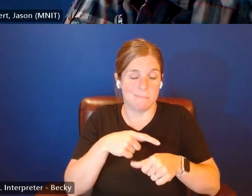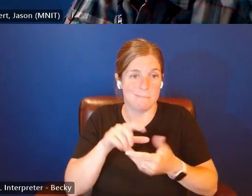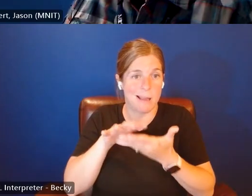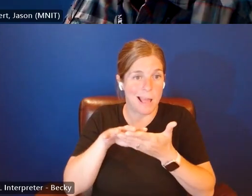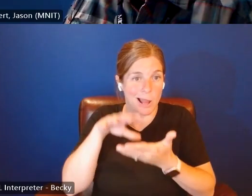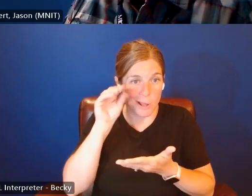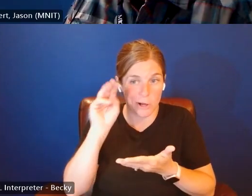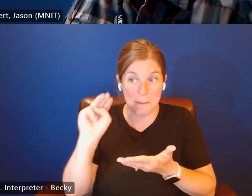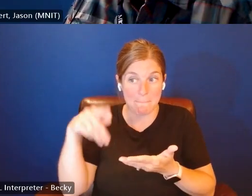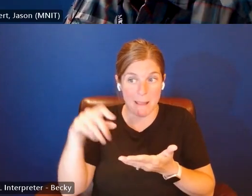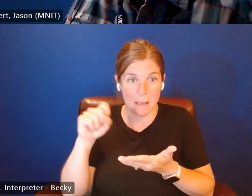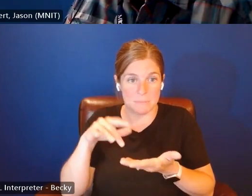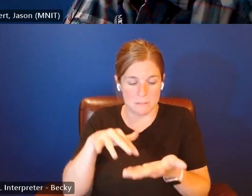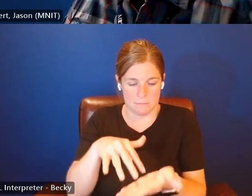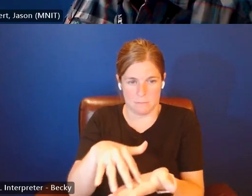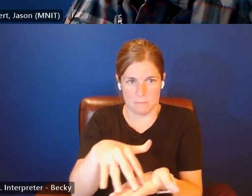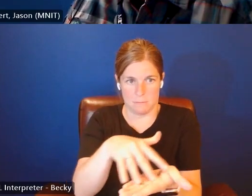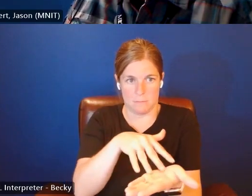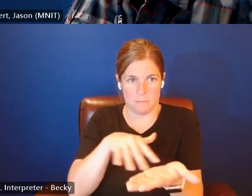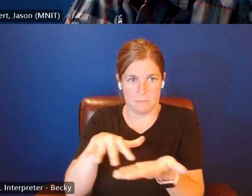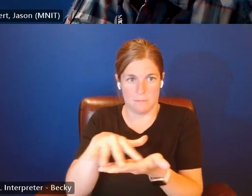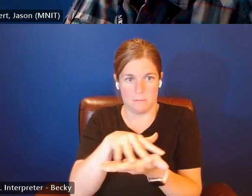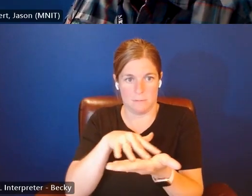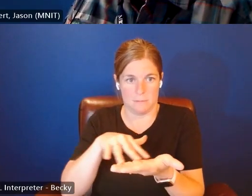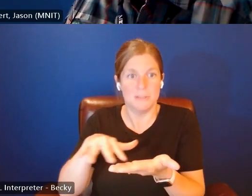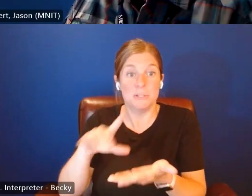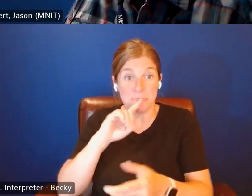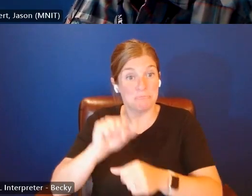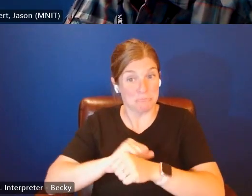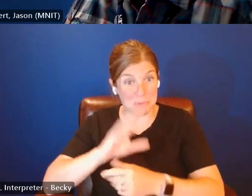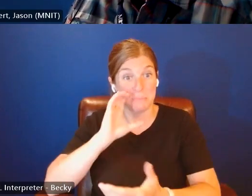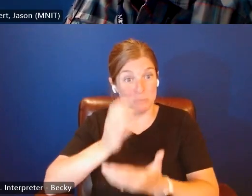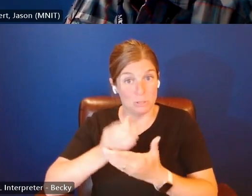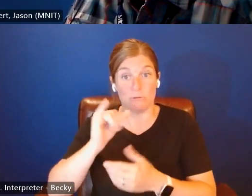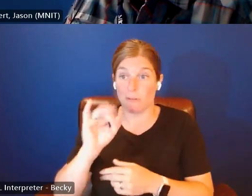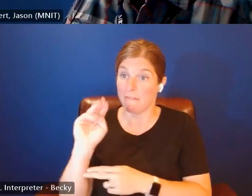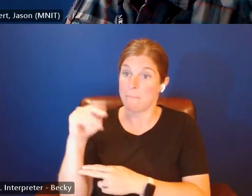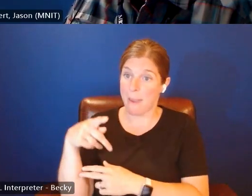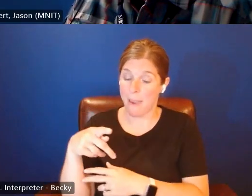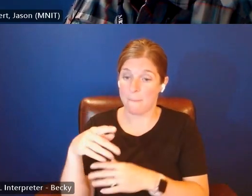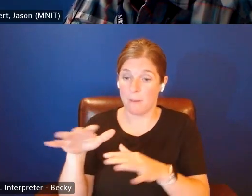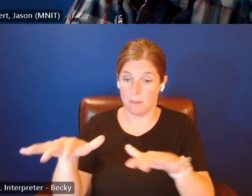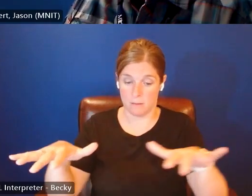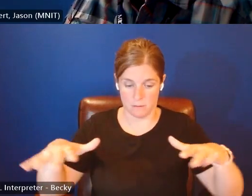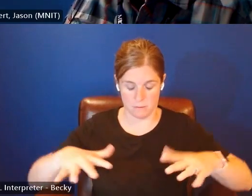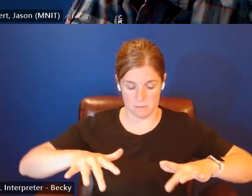So there were actual diagrams of maps, which, to me, were very confusing.